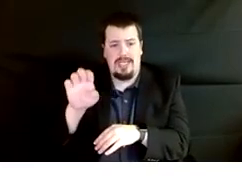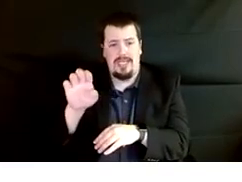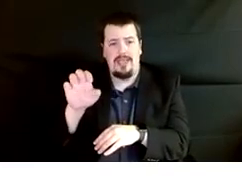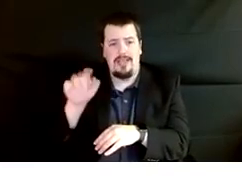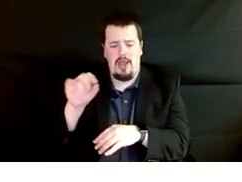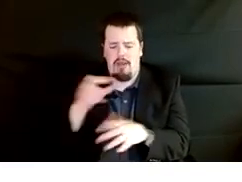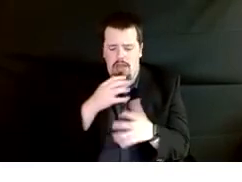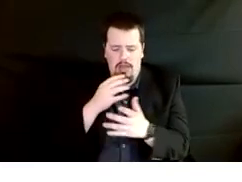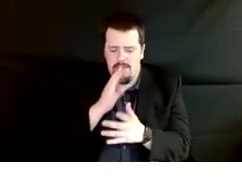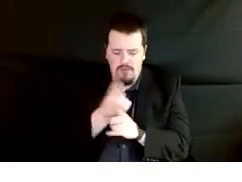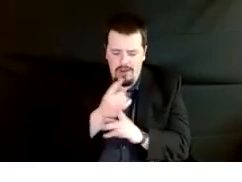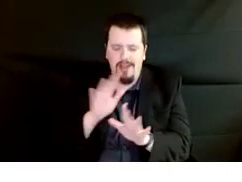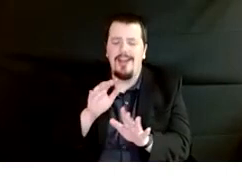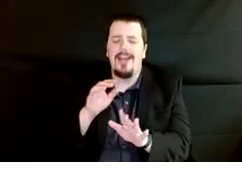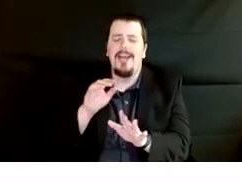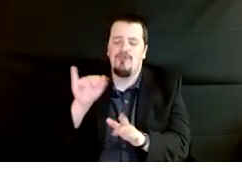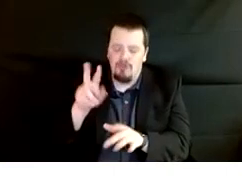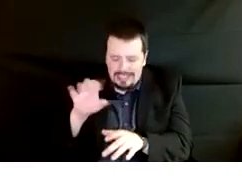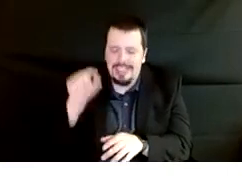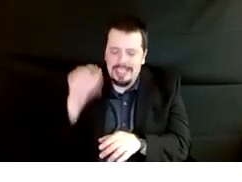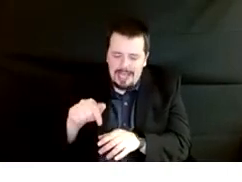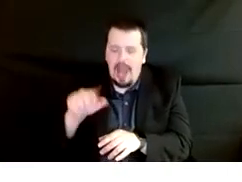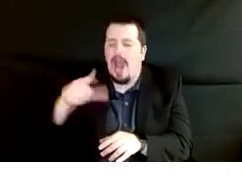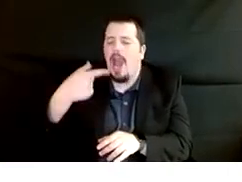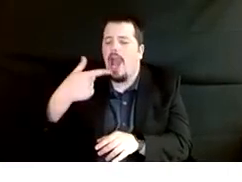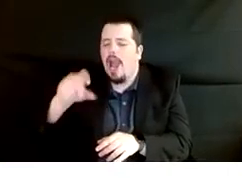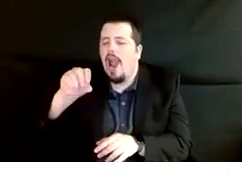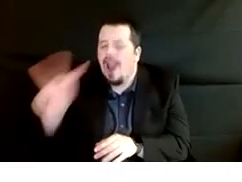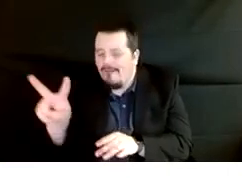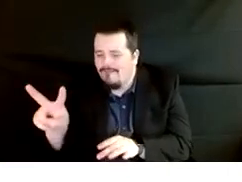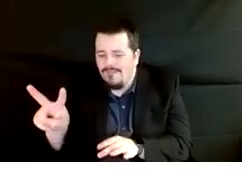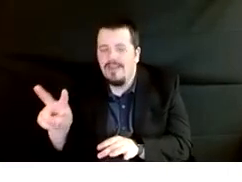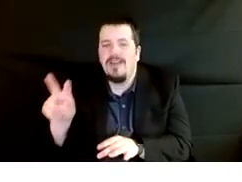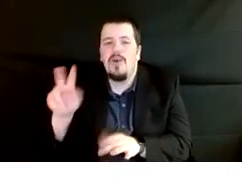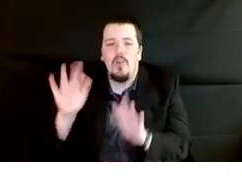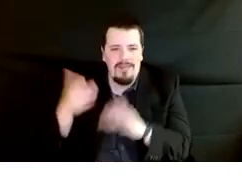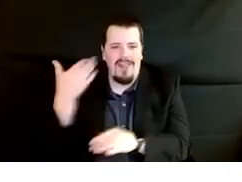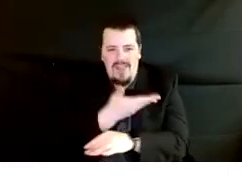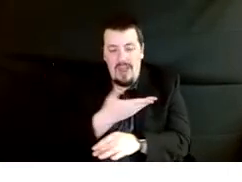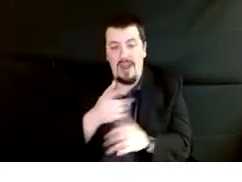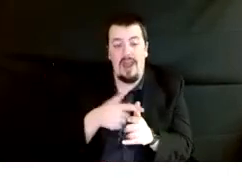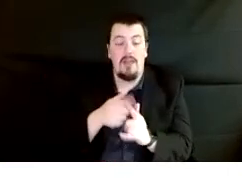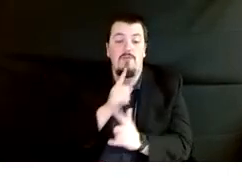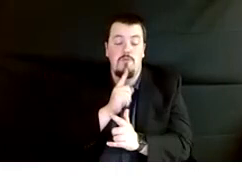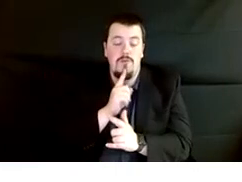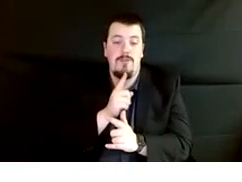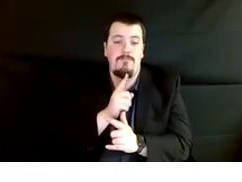justice.gov site and it gets... it you know it's get pretty... it's an attorney general so